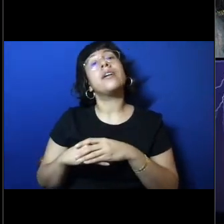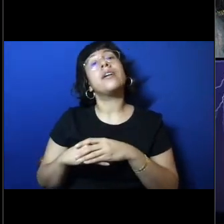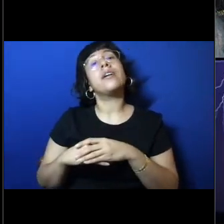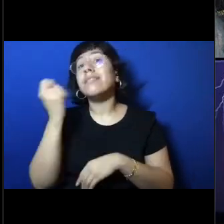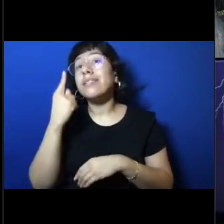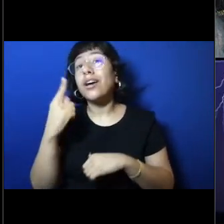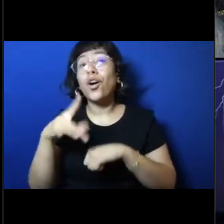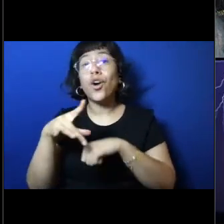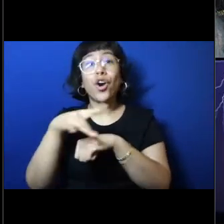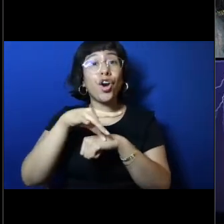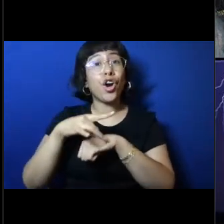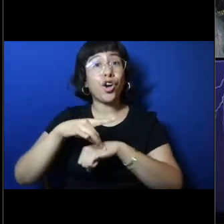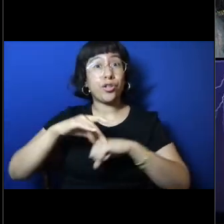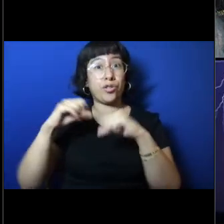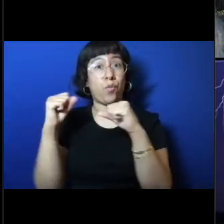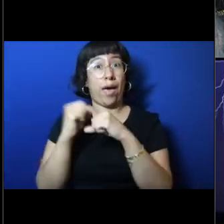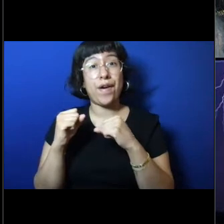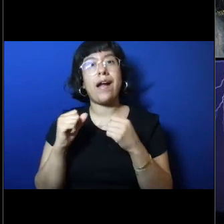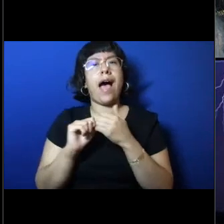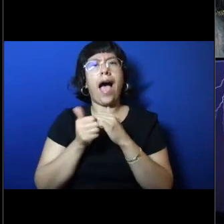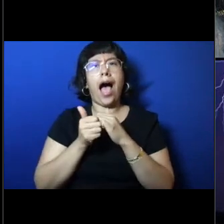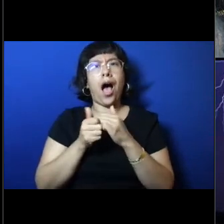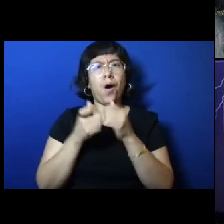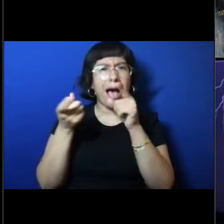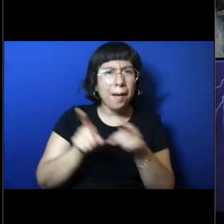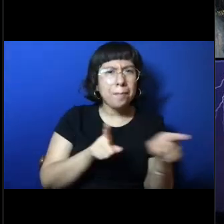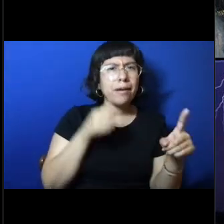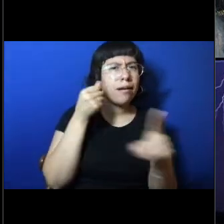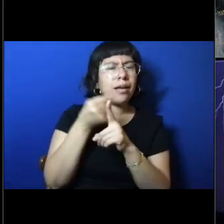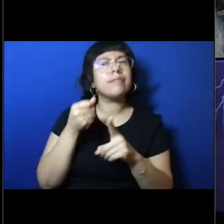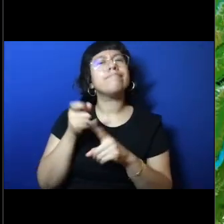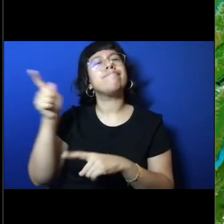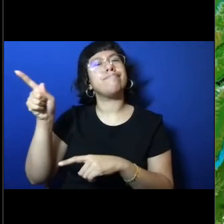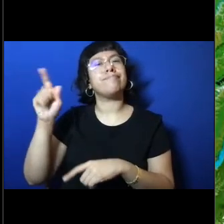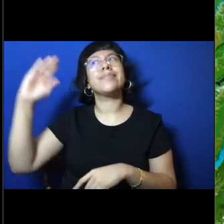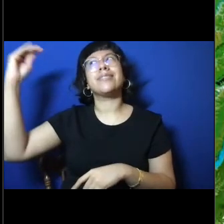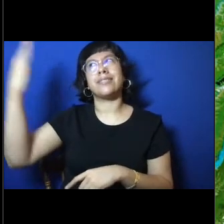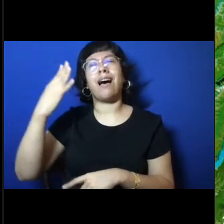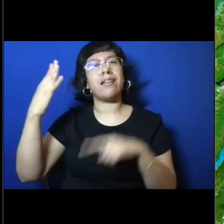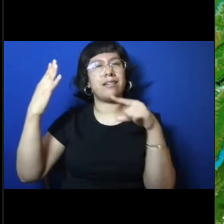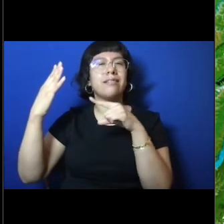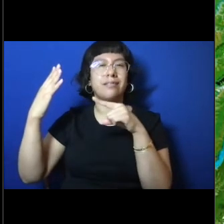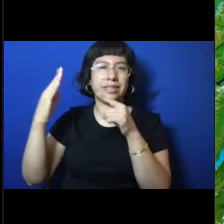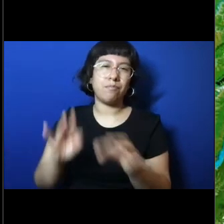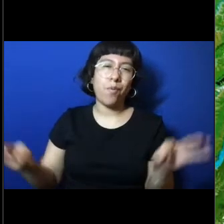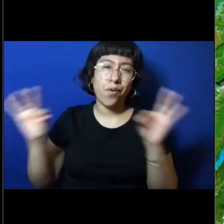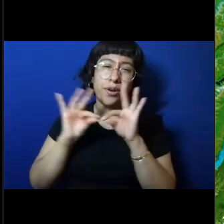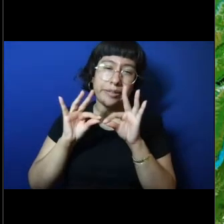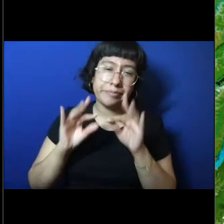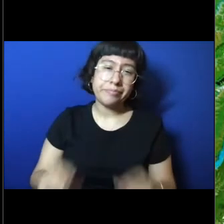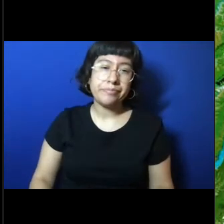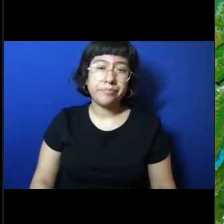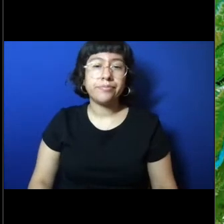is really driven by the sun. It really starts with the sun. I'm going to give you two short examples